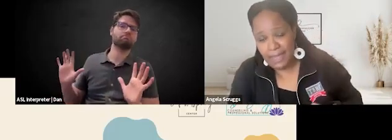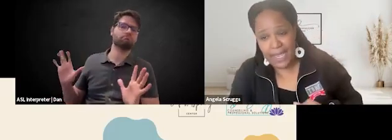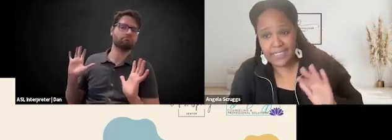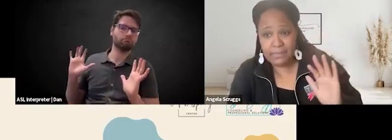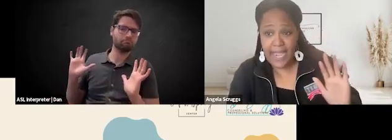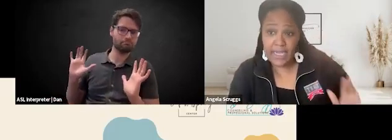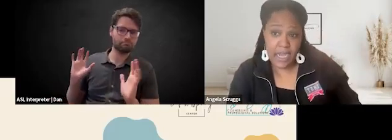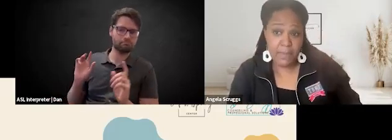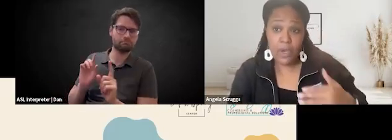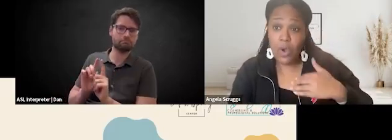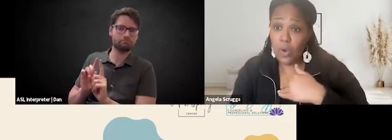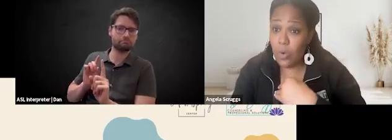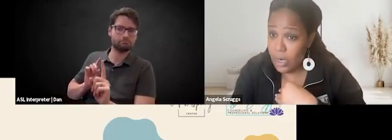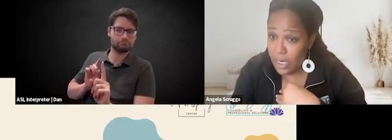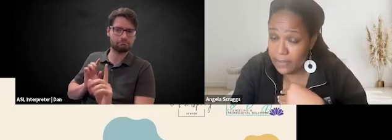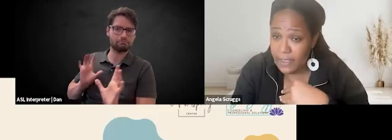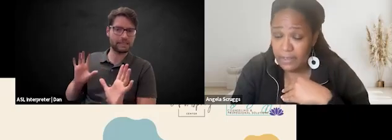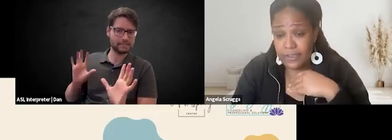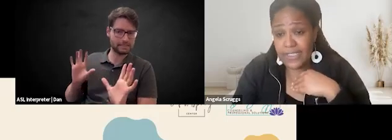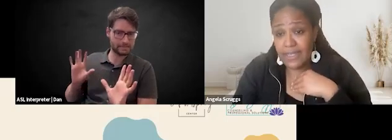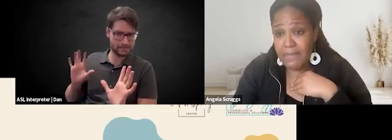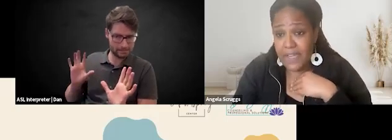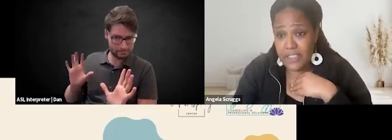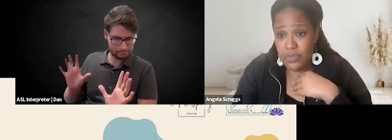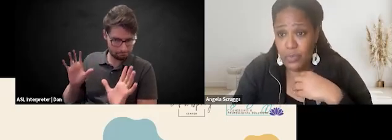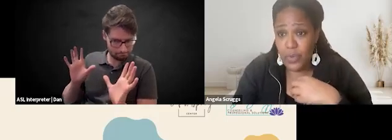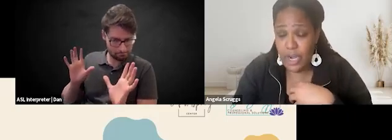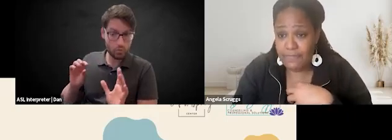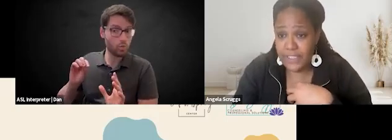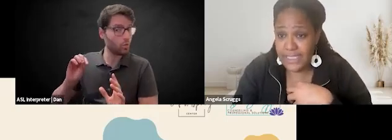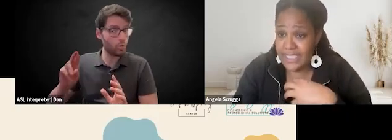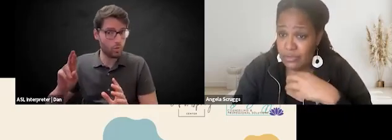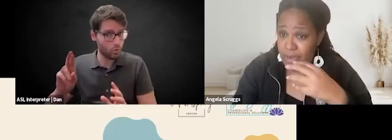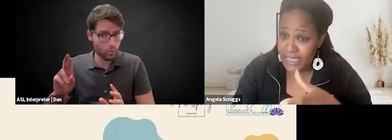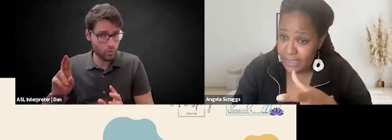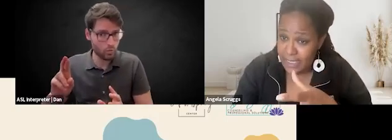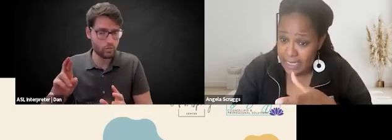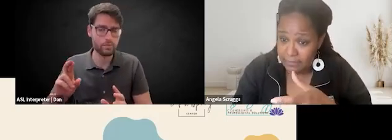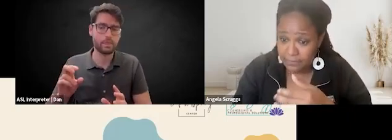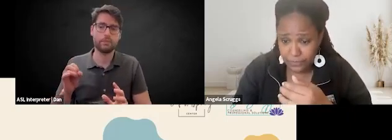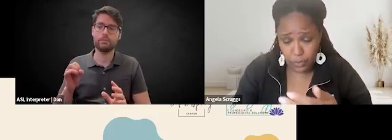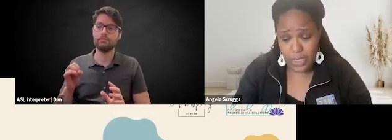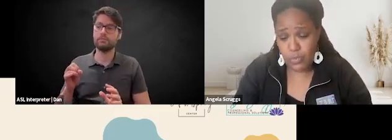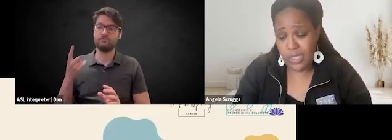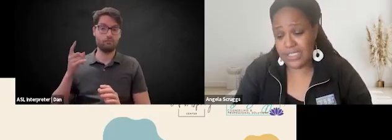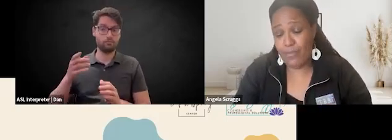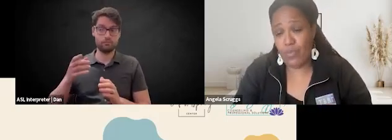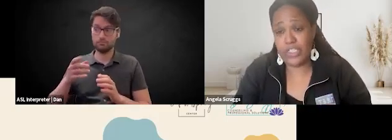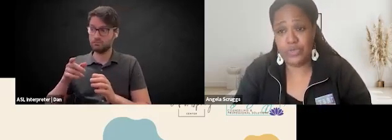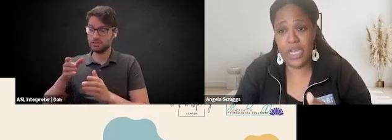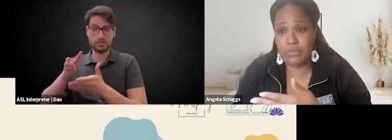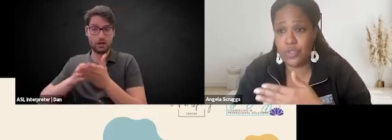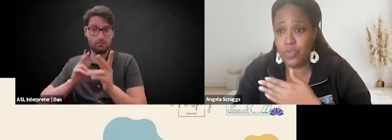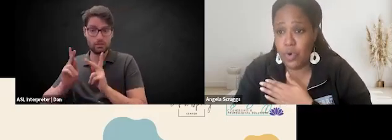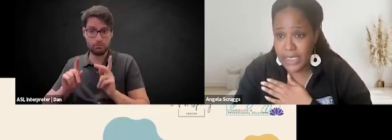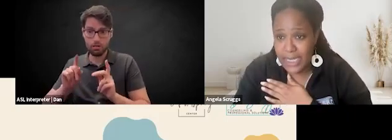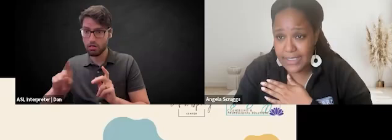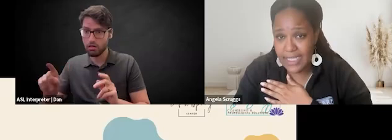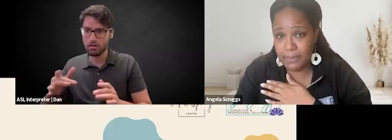Maybe I need to back up. Or for some of us, when we are feeling dysregulated, we want someone to come toward us,